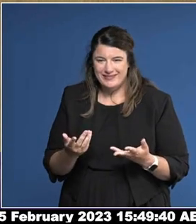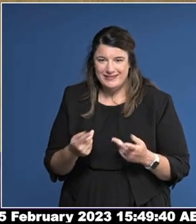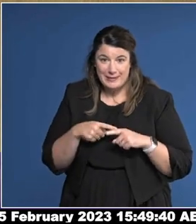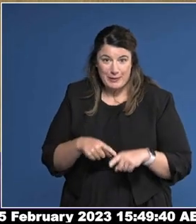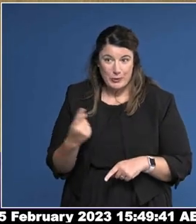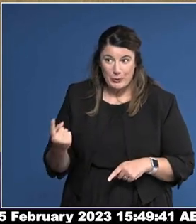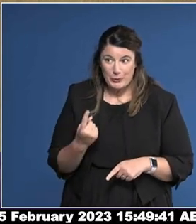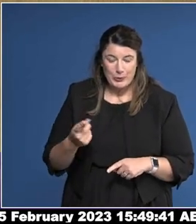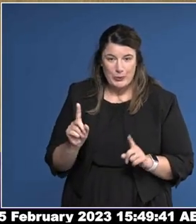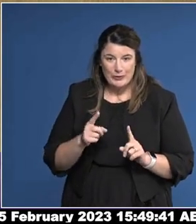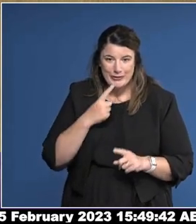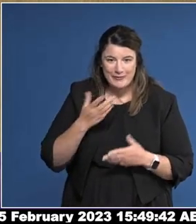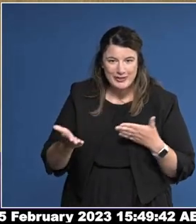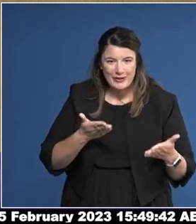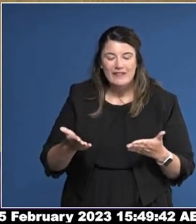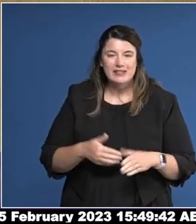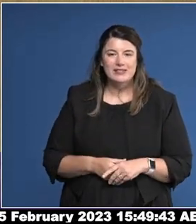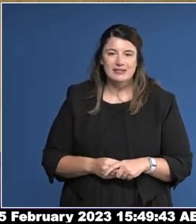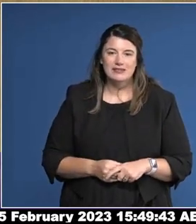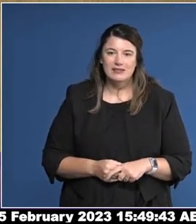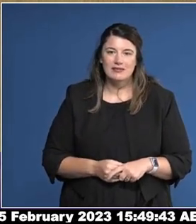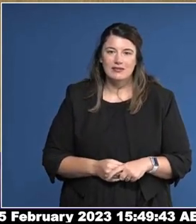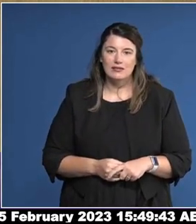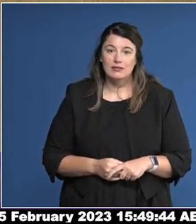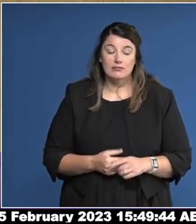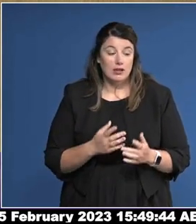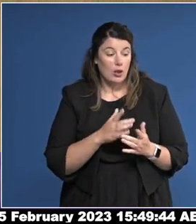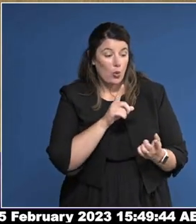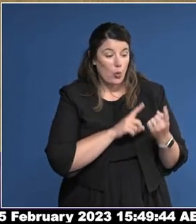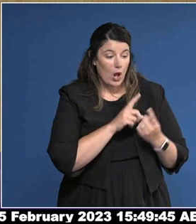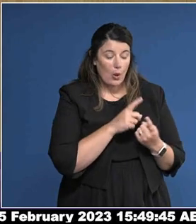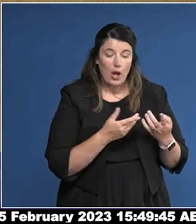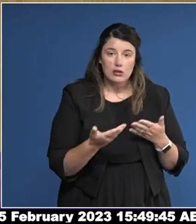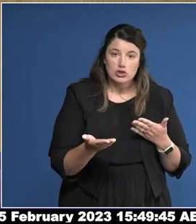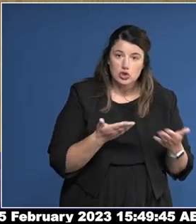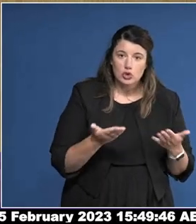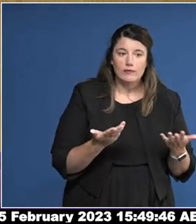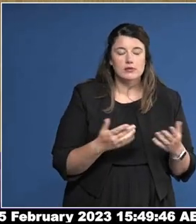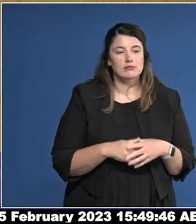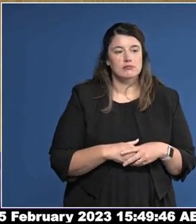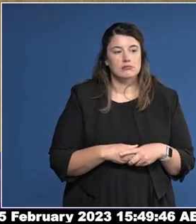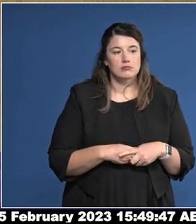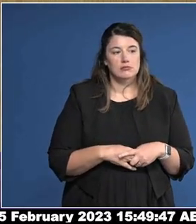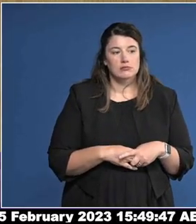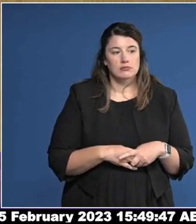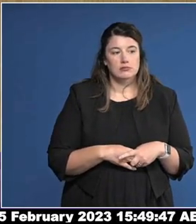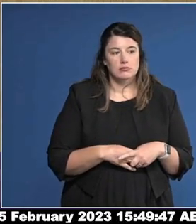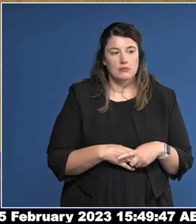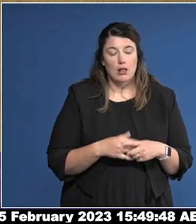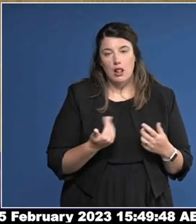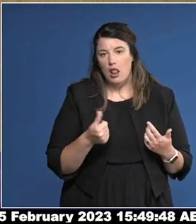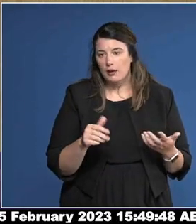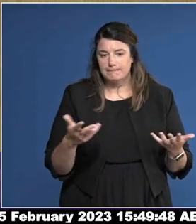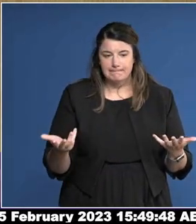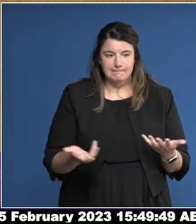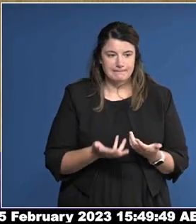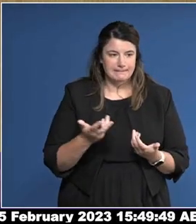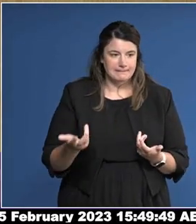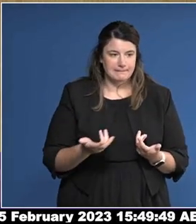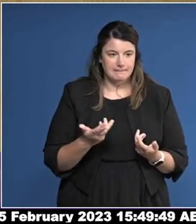So, if you had a one-on-one service or, for example, perhaps a support coordinator-type